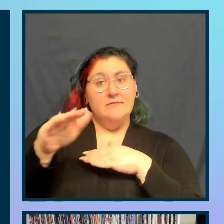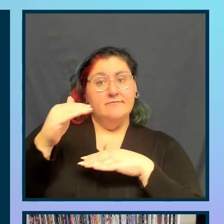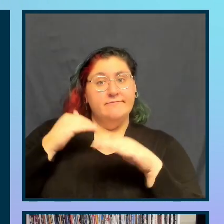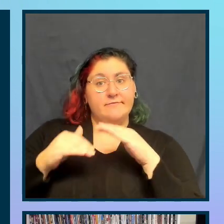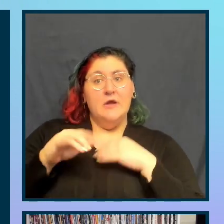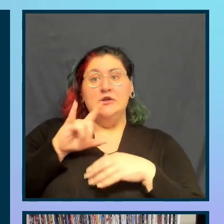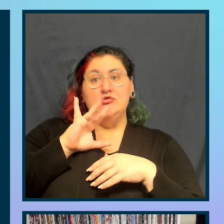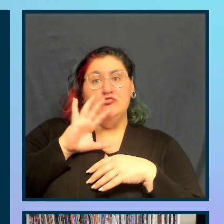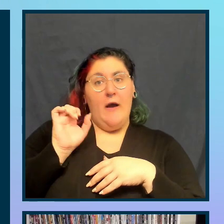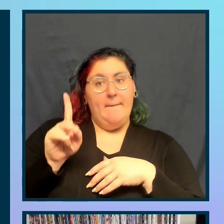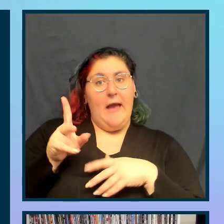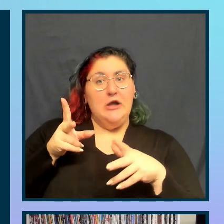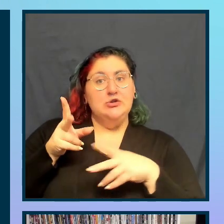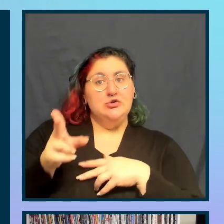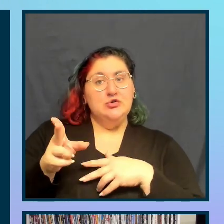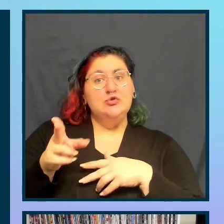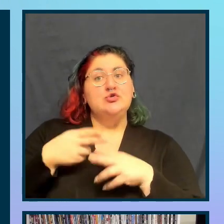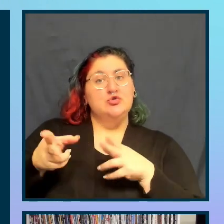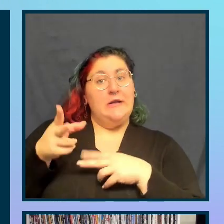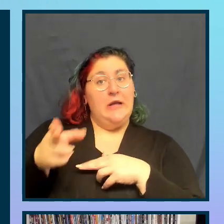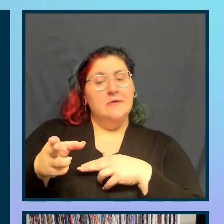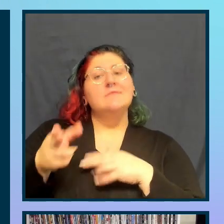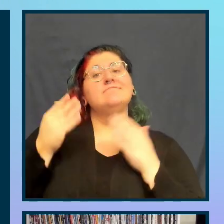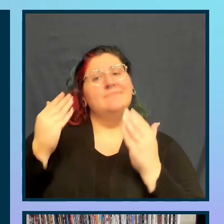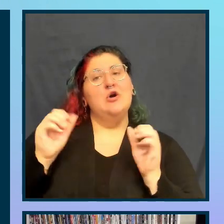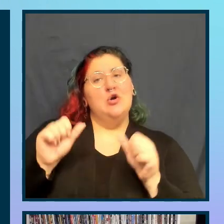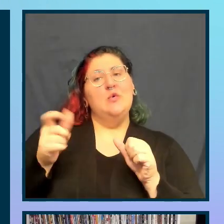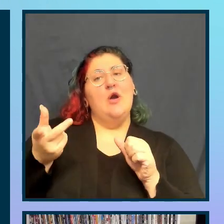you can now turn TalkBack on and off by pressing and holding both volume buttons.